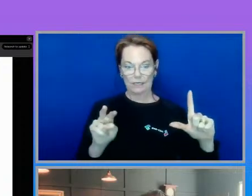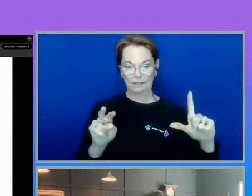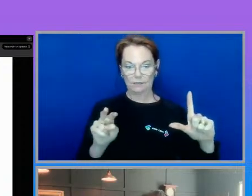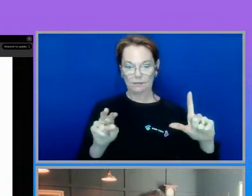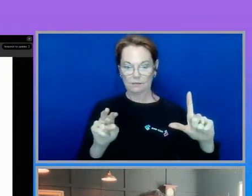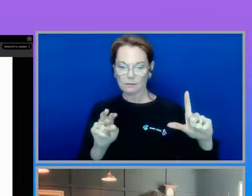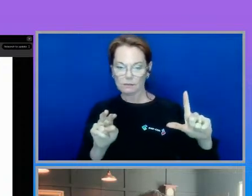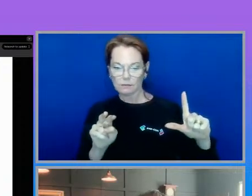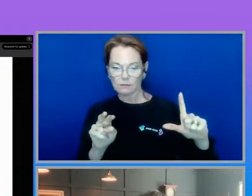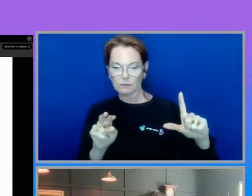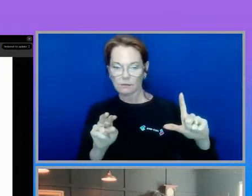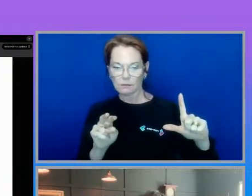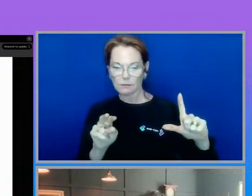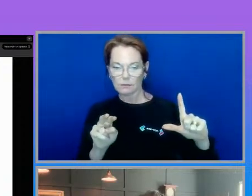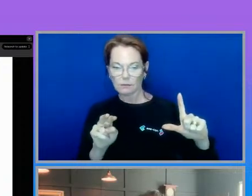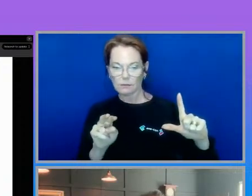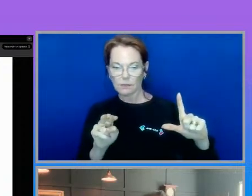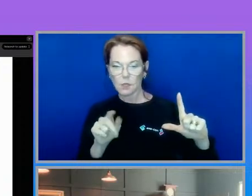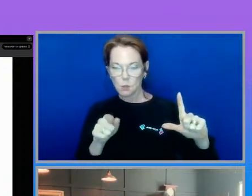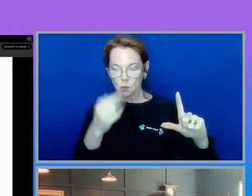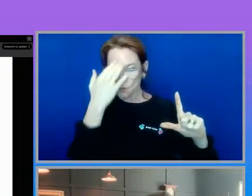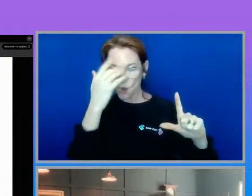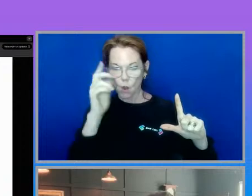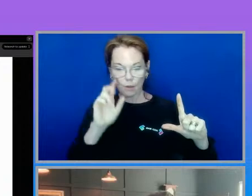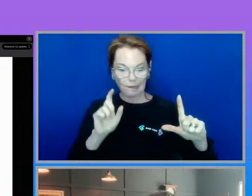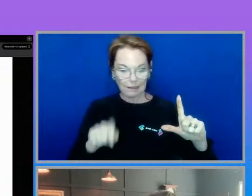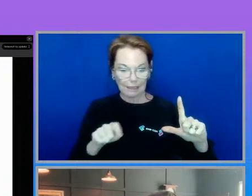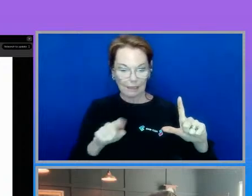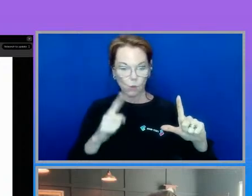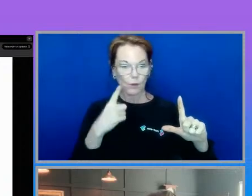would you know where you'd go? Always ask that question. Let's